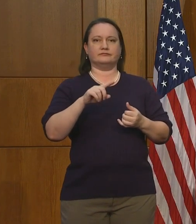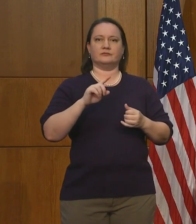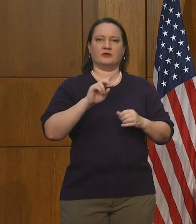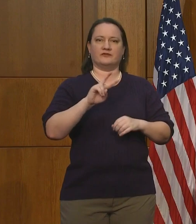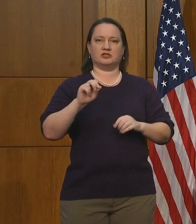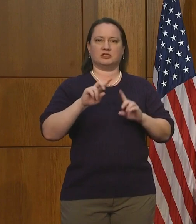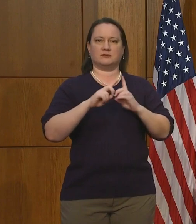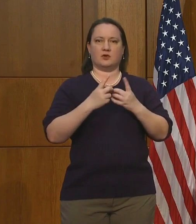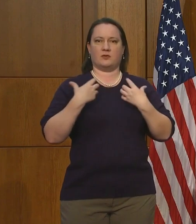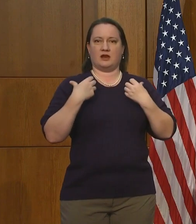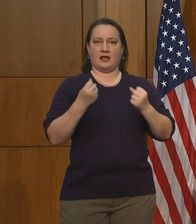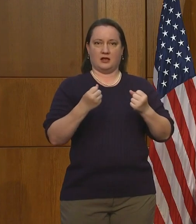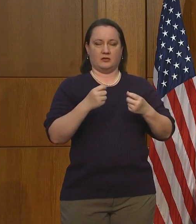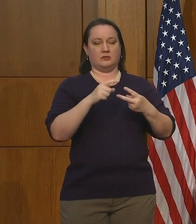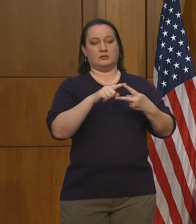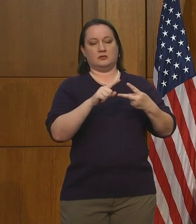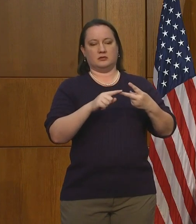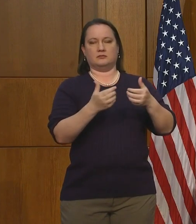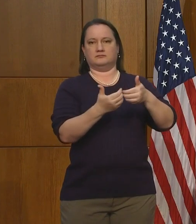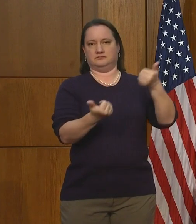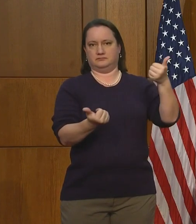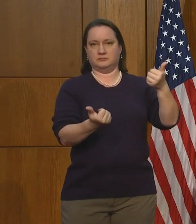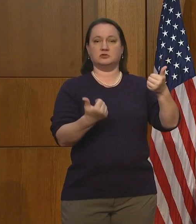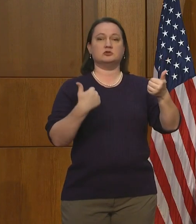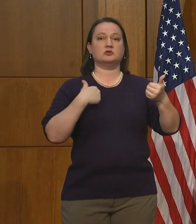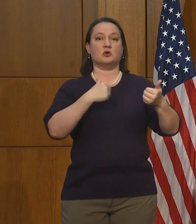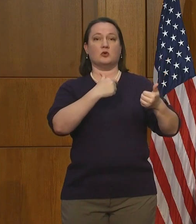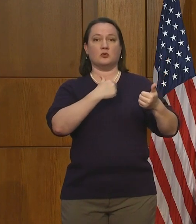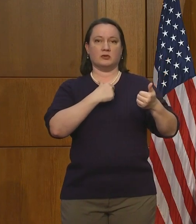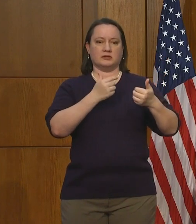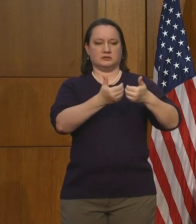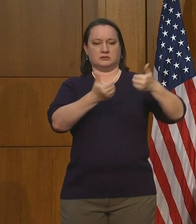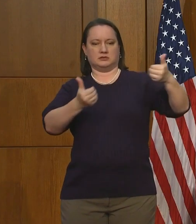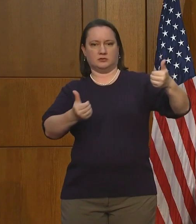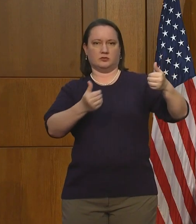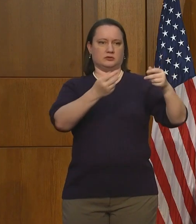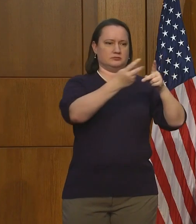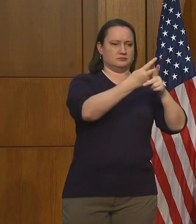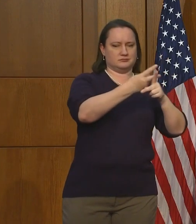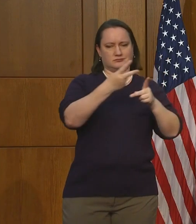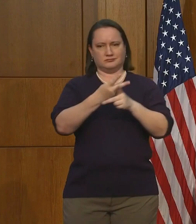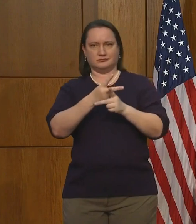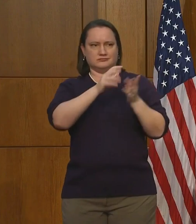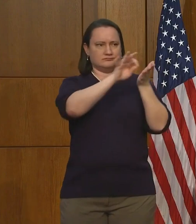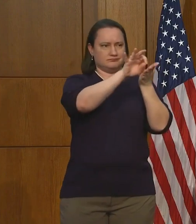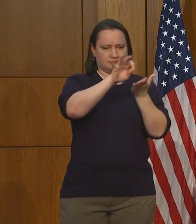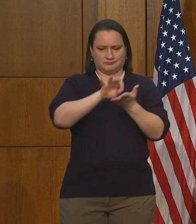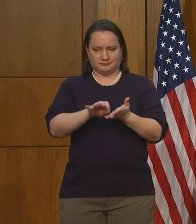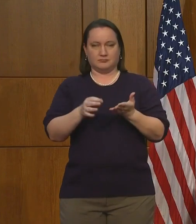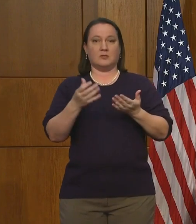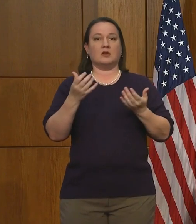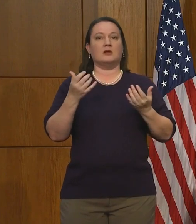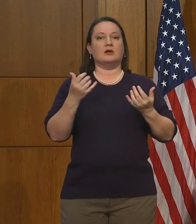OUT. IN MEDICAL TERMS WE DIS